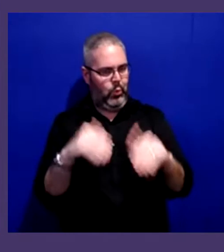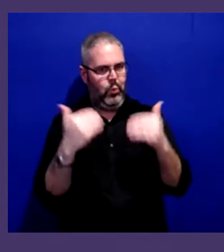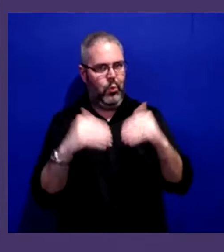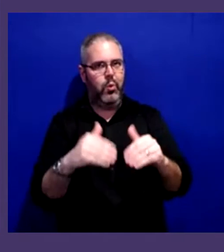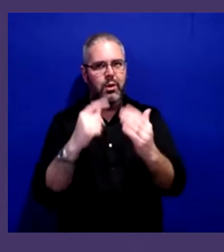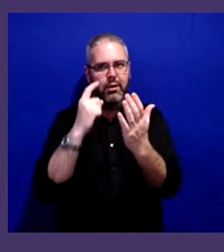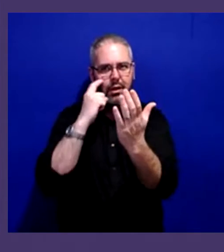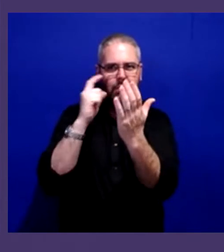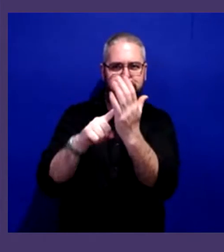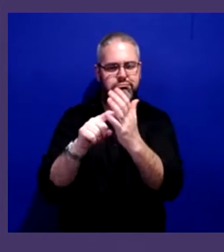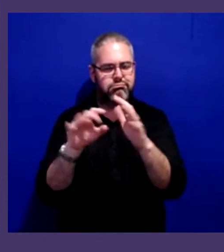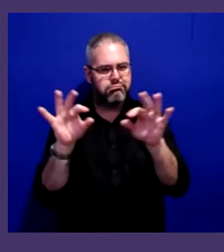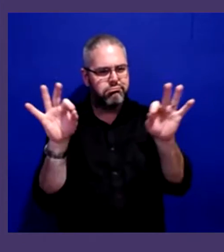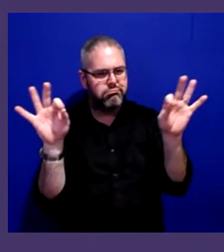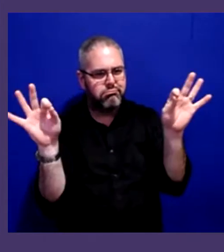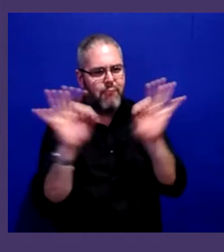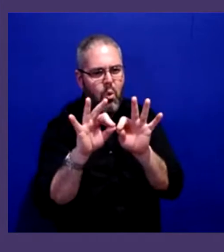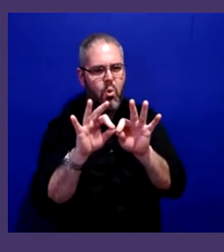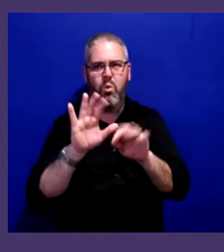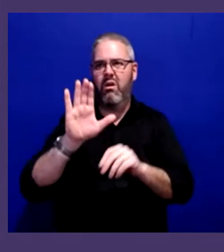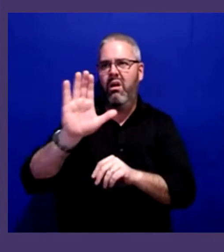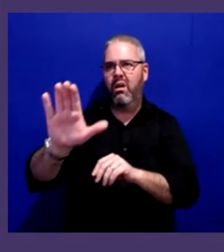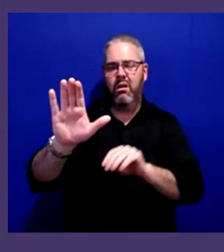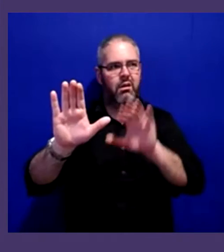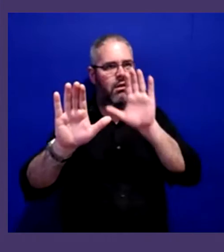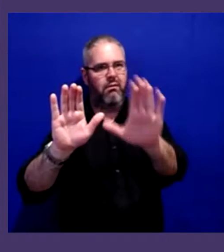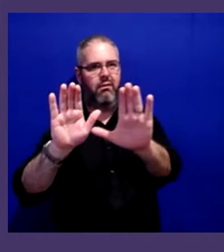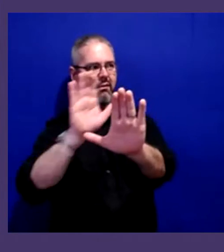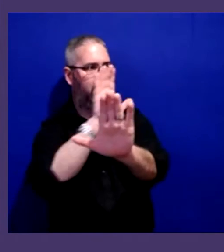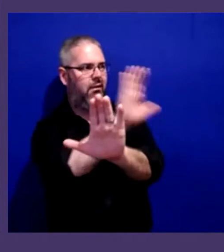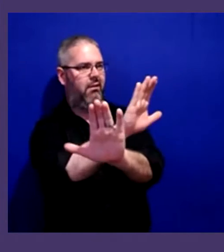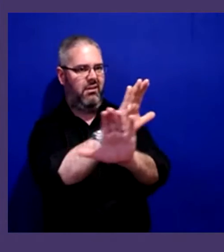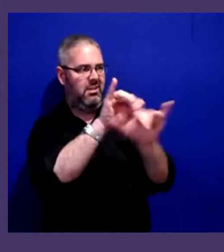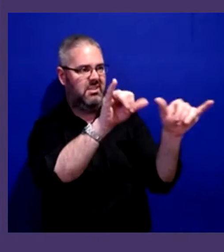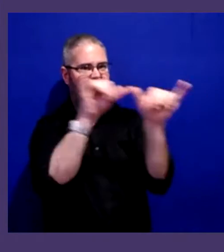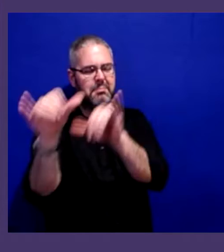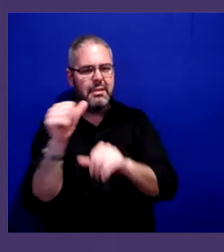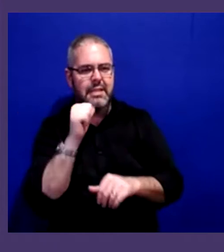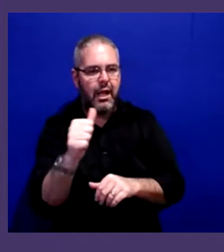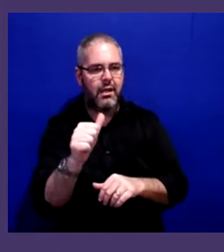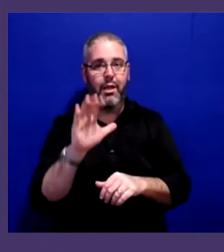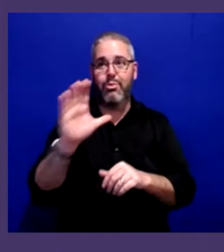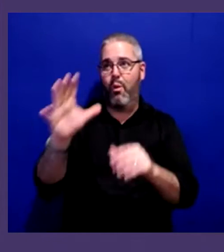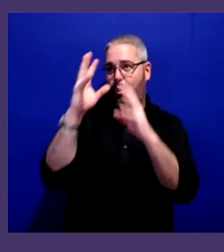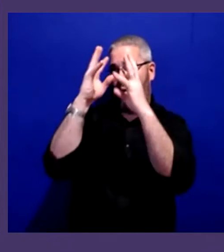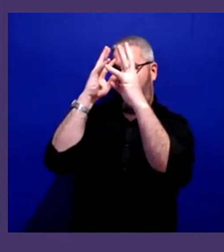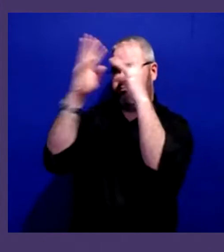As I mentioned a little bit earlier, the sense of innovation. Innovation we know comes from